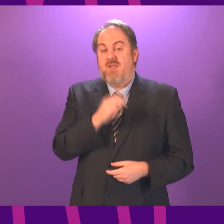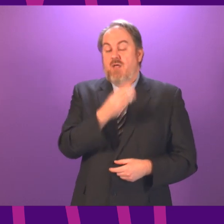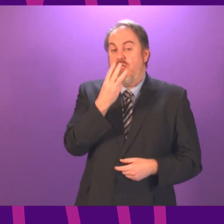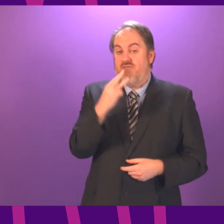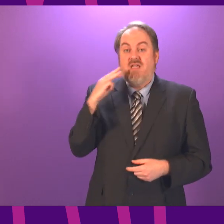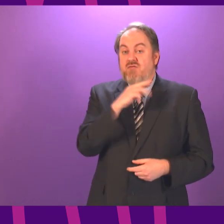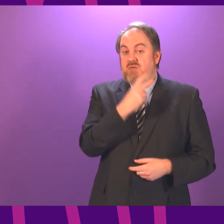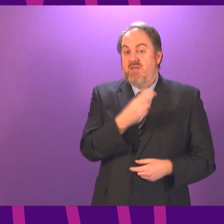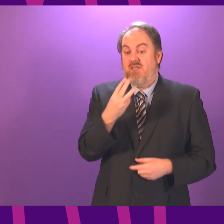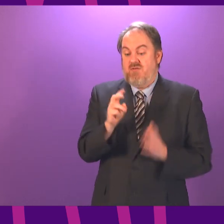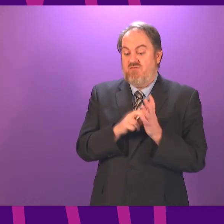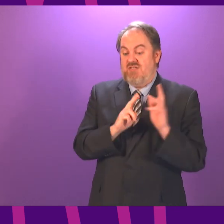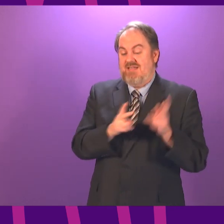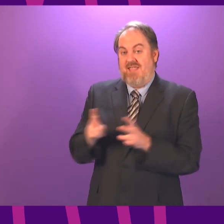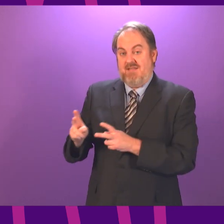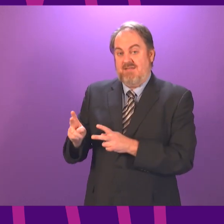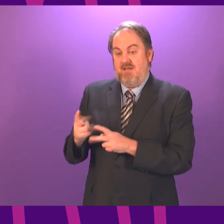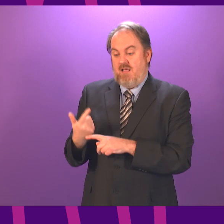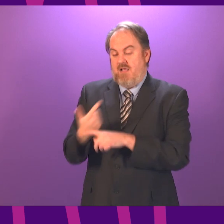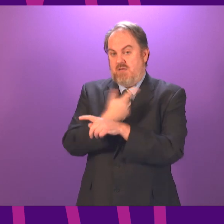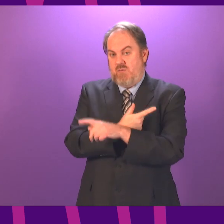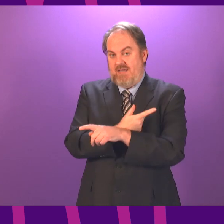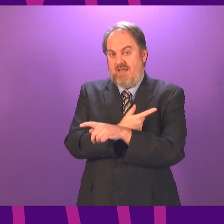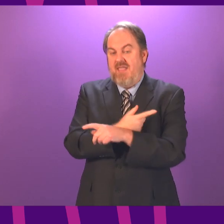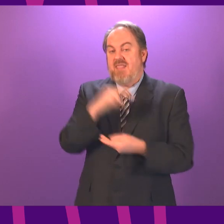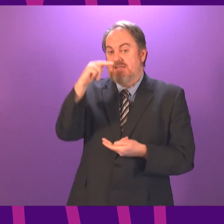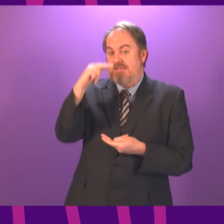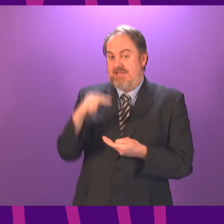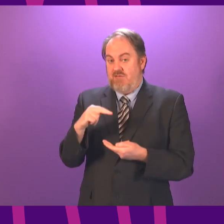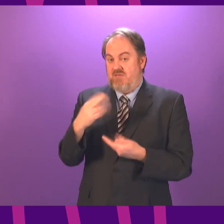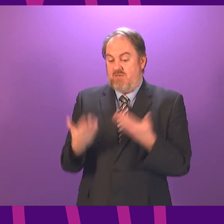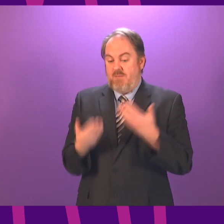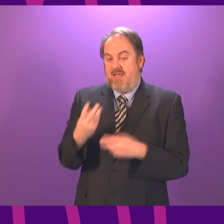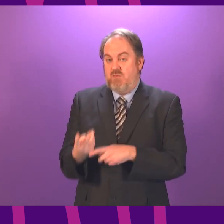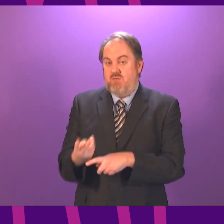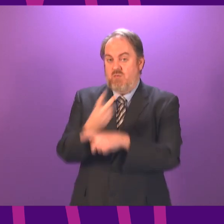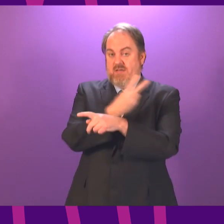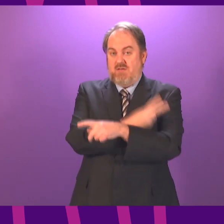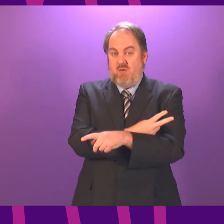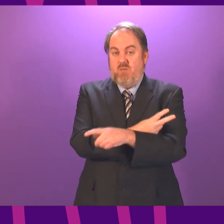is 54 fewer than were registered in the previous week. Again, my condolences go to everyone